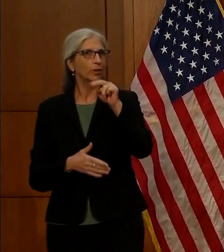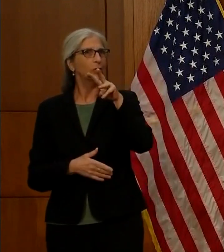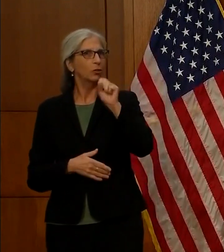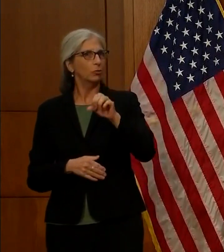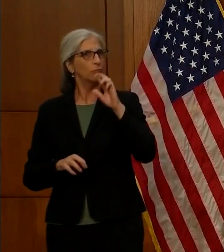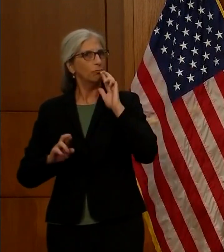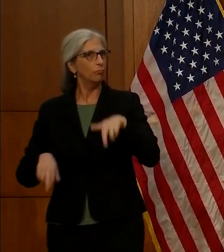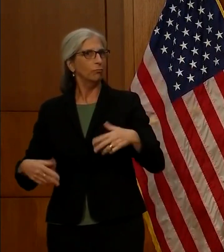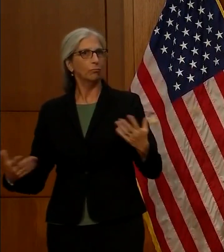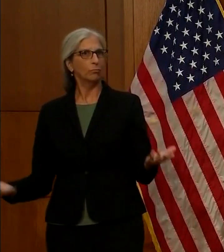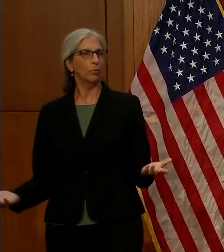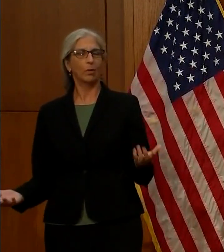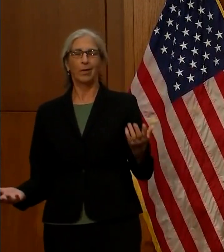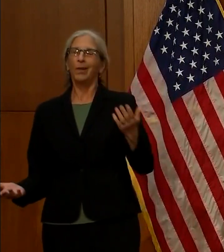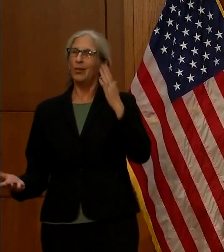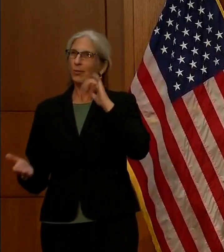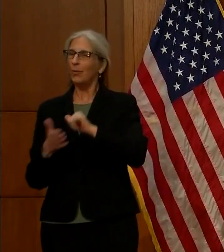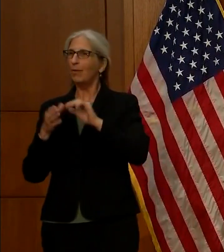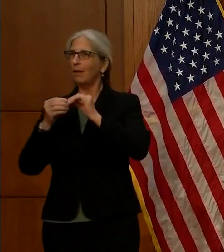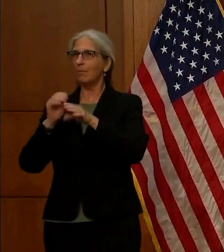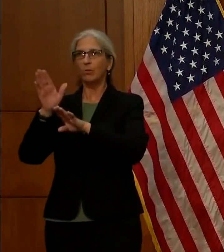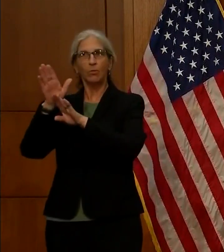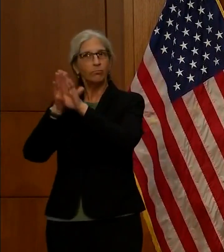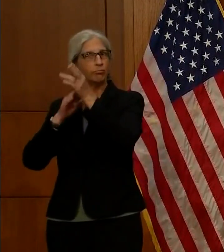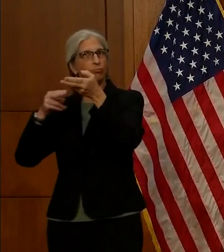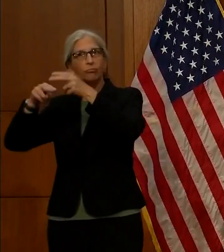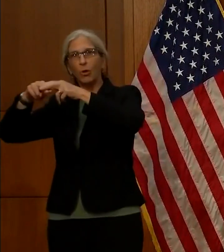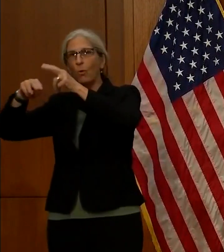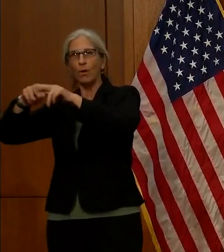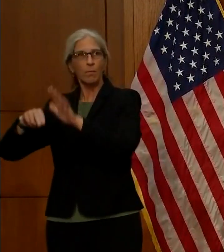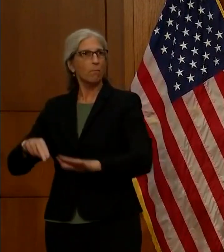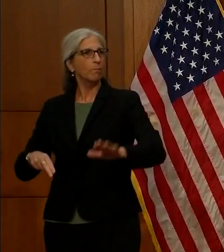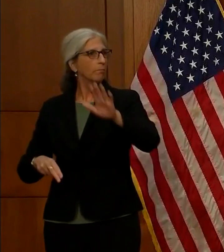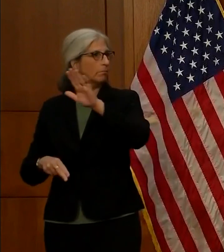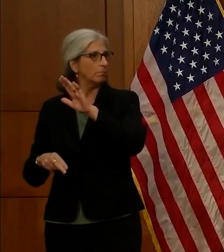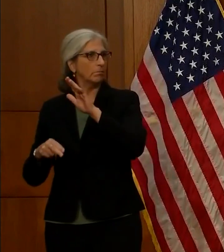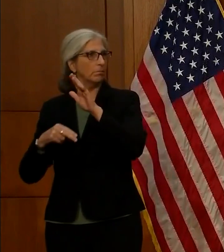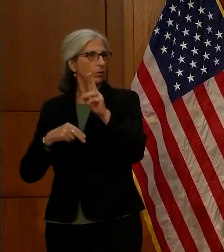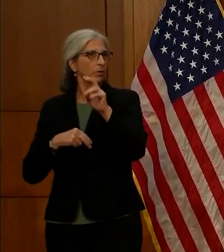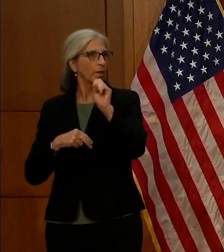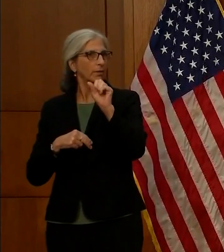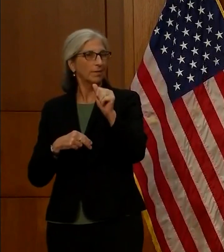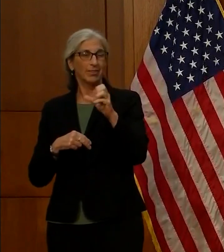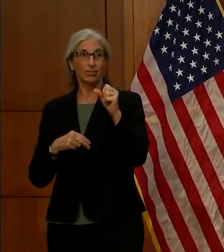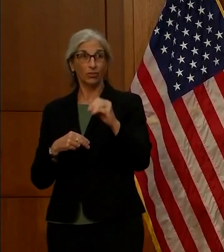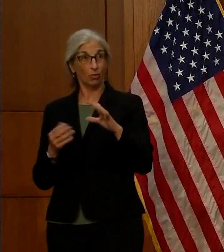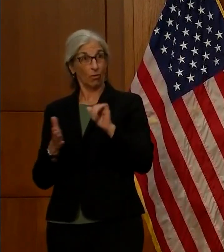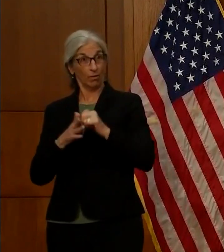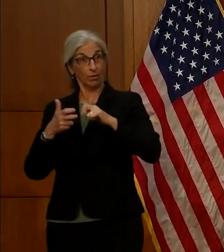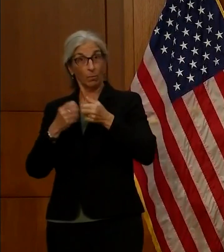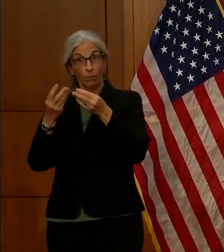ARE GOING UP- IN A NUMBER OF STATES ACROSS. THIS COUNTRY SO